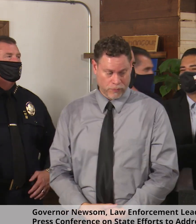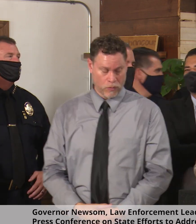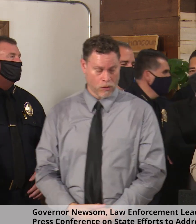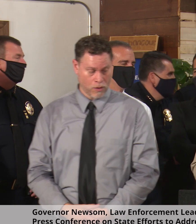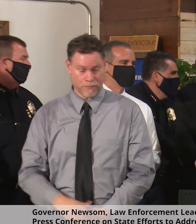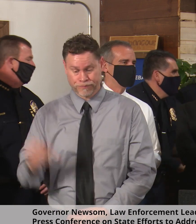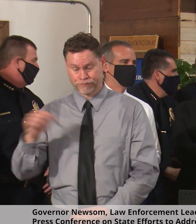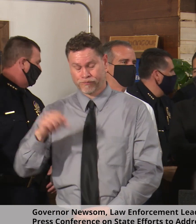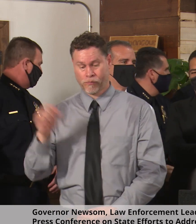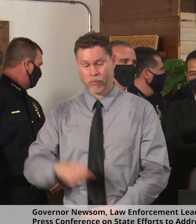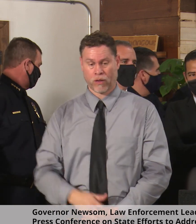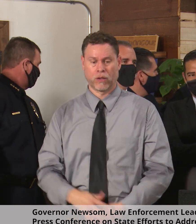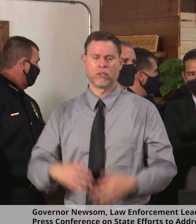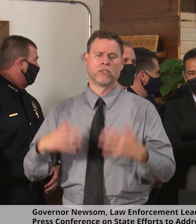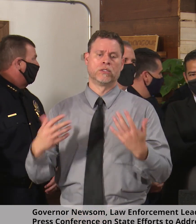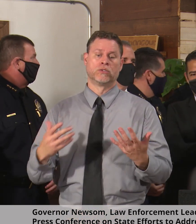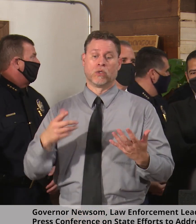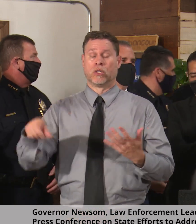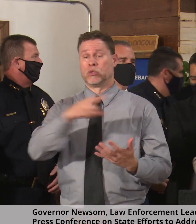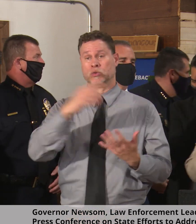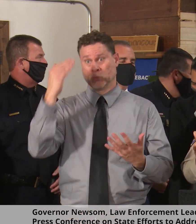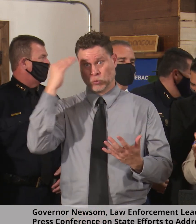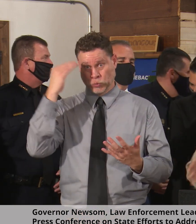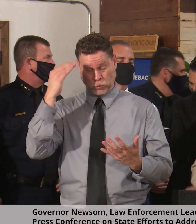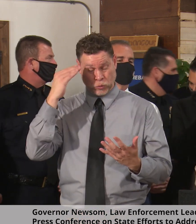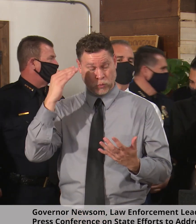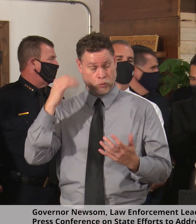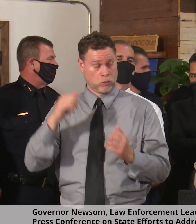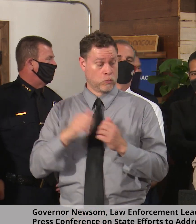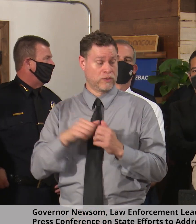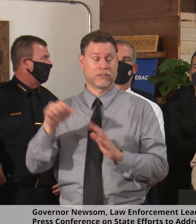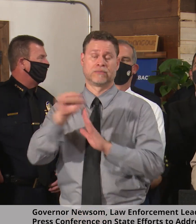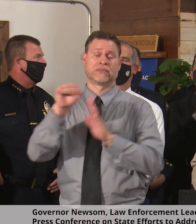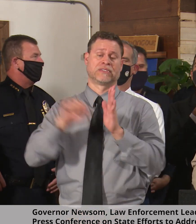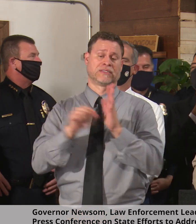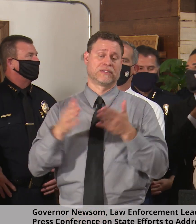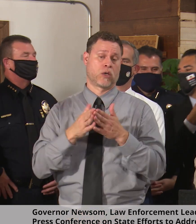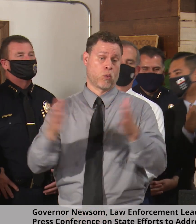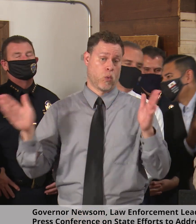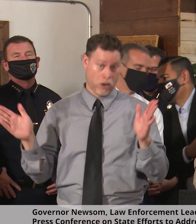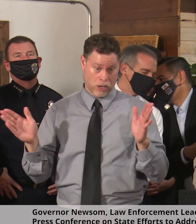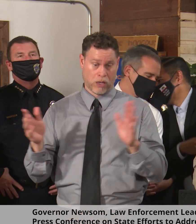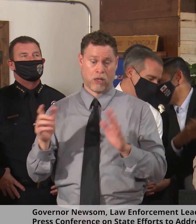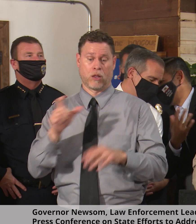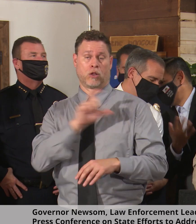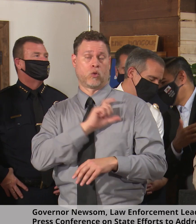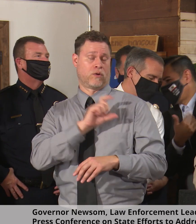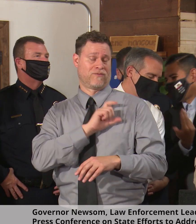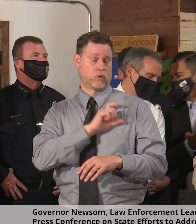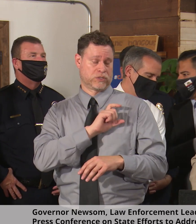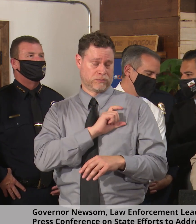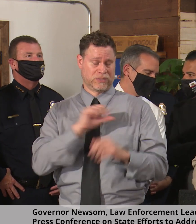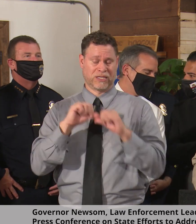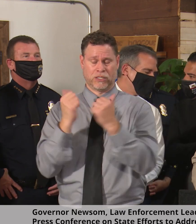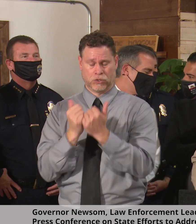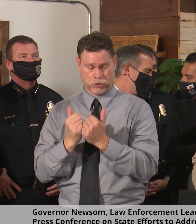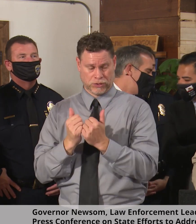yes so as you know with this being a statewide law enforcement, law enforcement agency and us